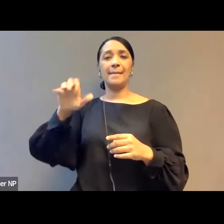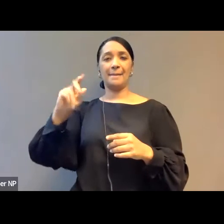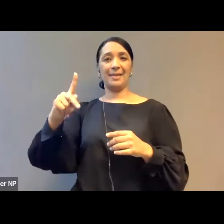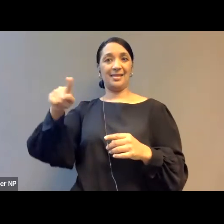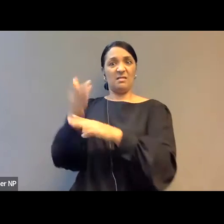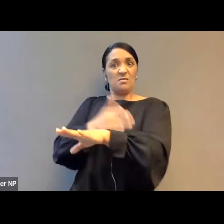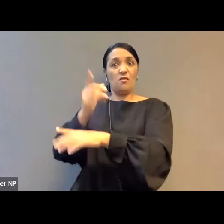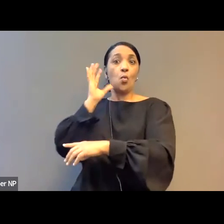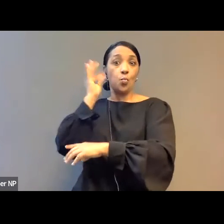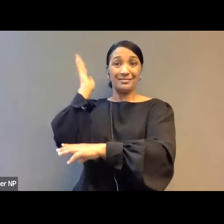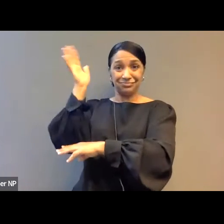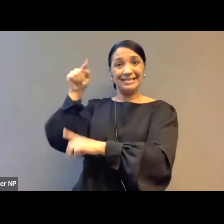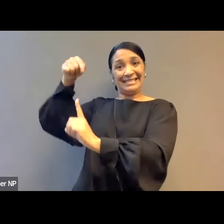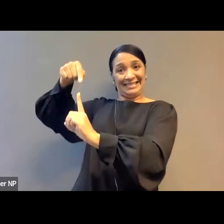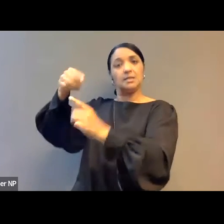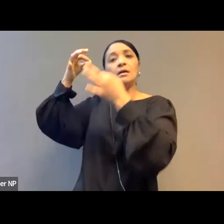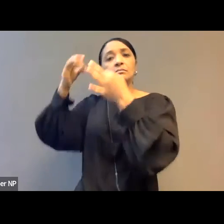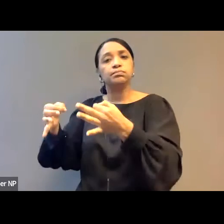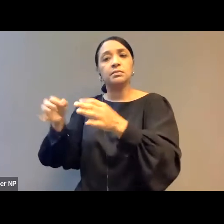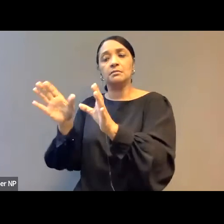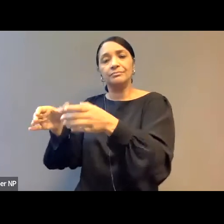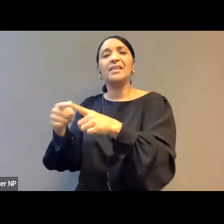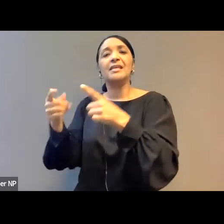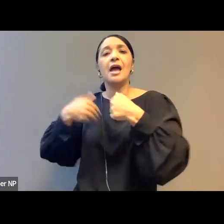and the decision on watch committees, small configurations